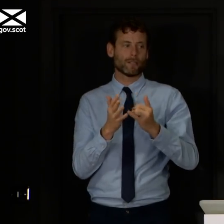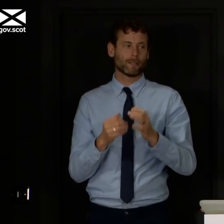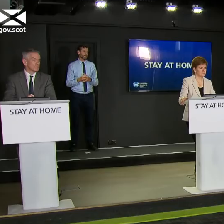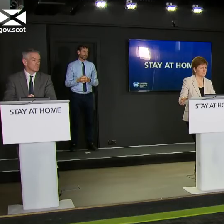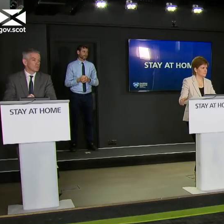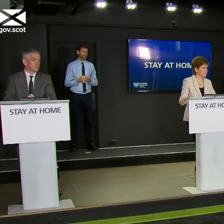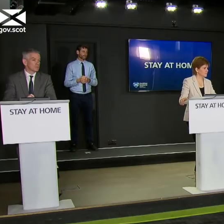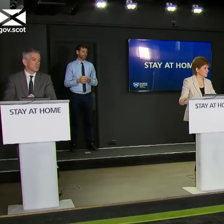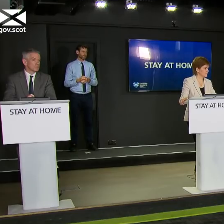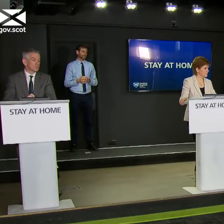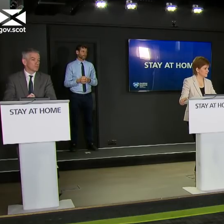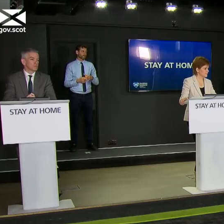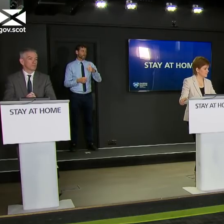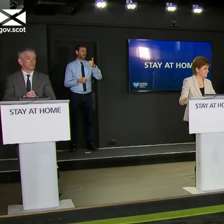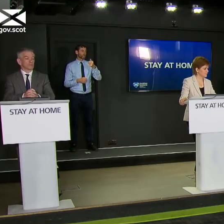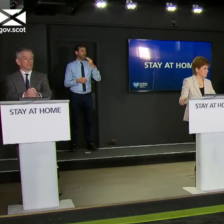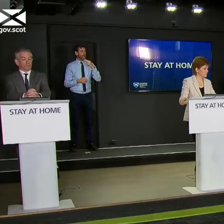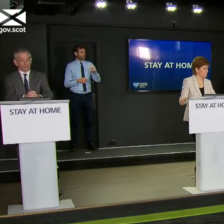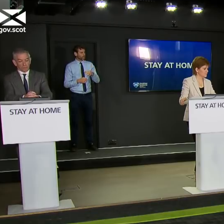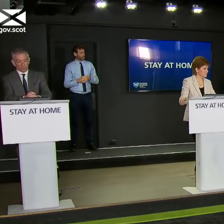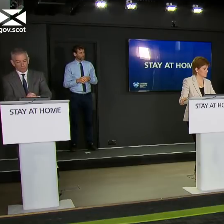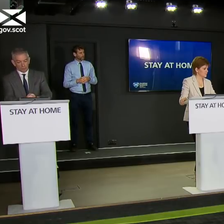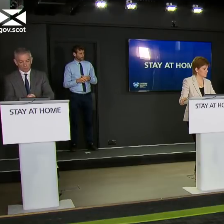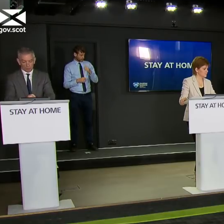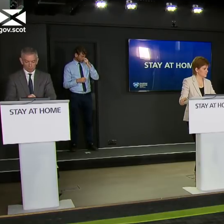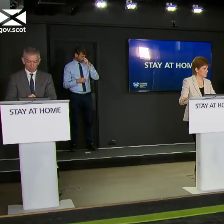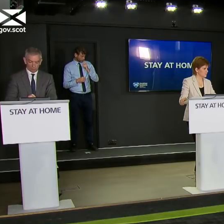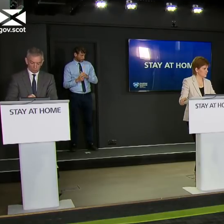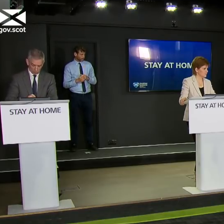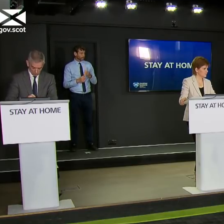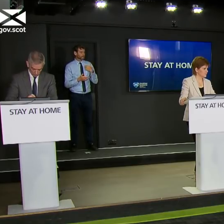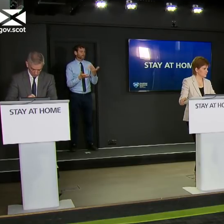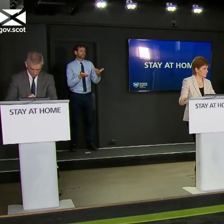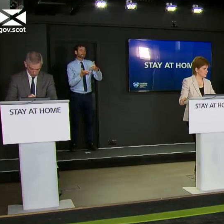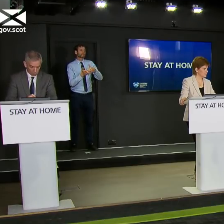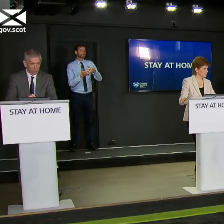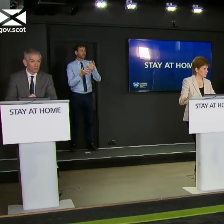Hi, good afternoon First Minister. Can I just briefly follow up on these questions on the